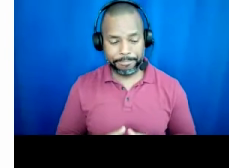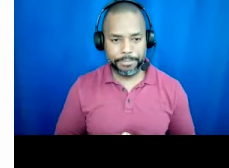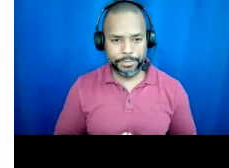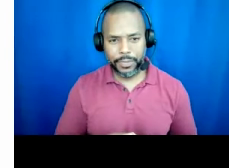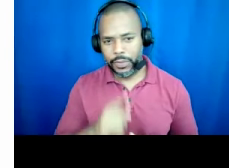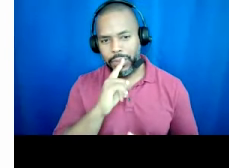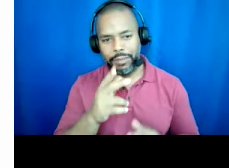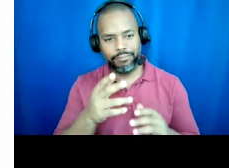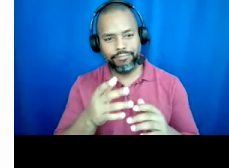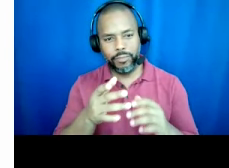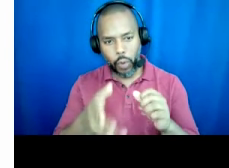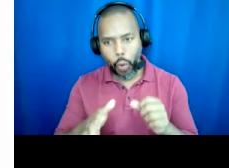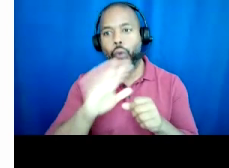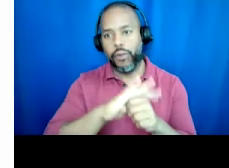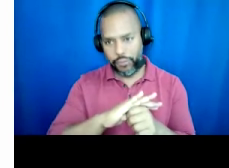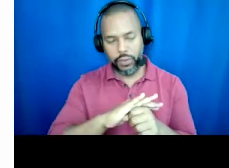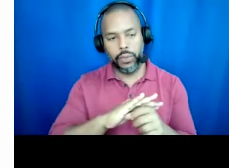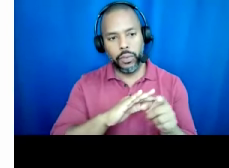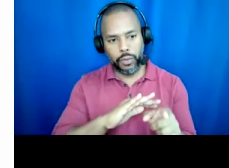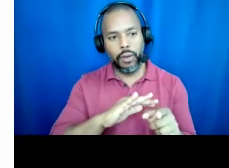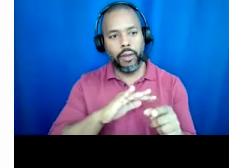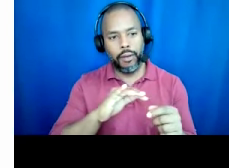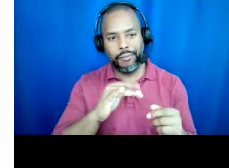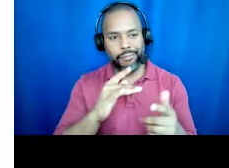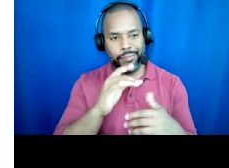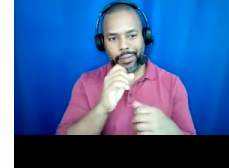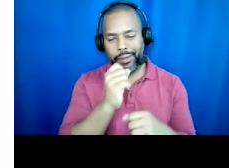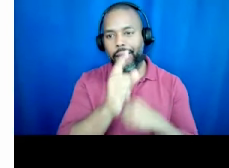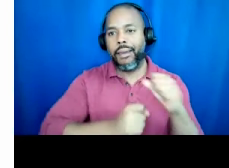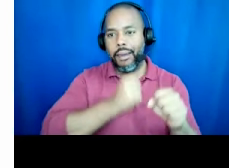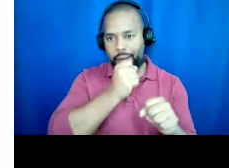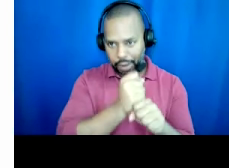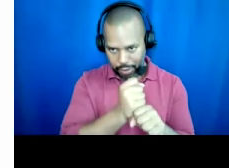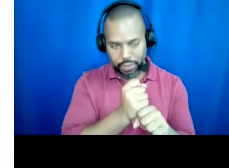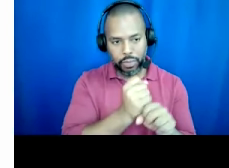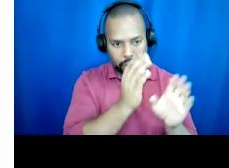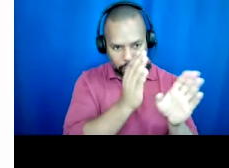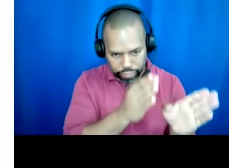on the kind of annual timeline associated with the unit plan and resource requests.